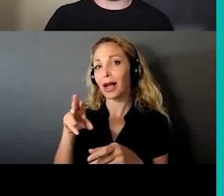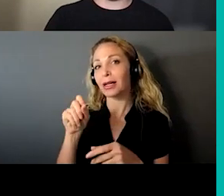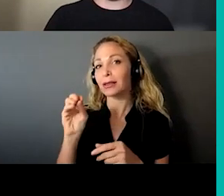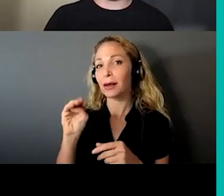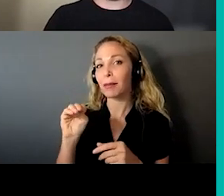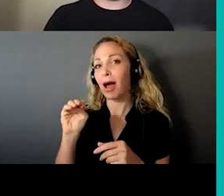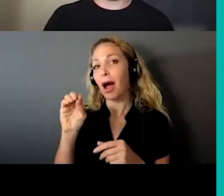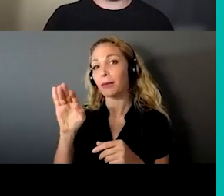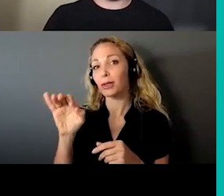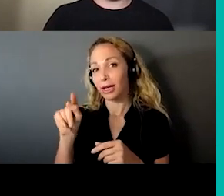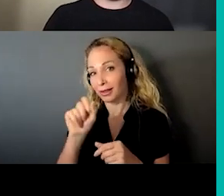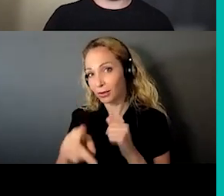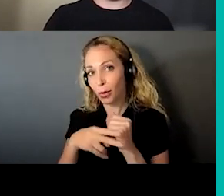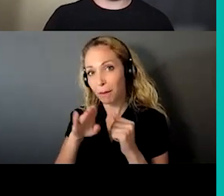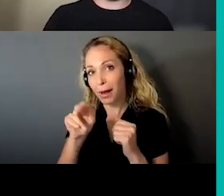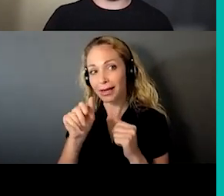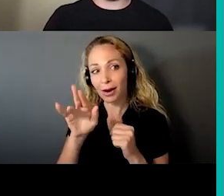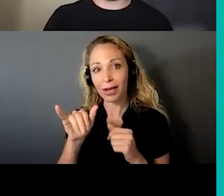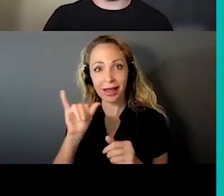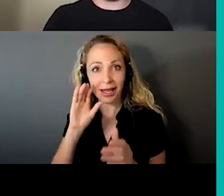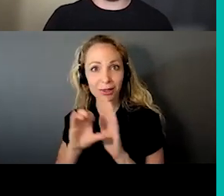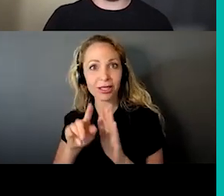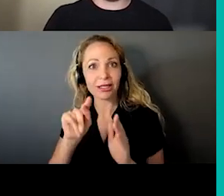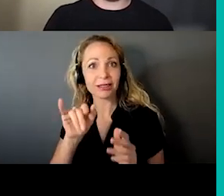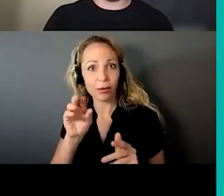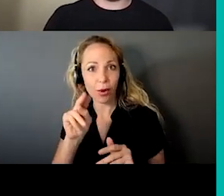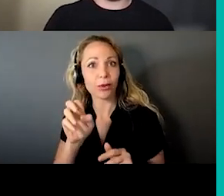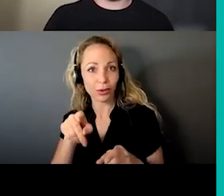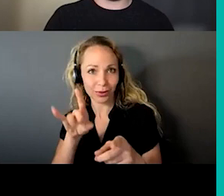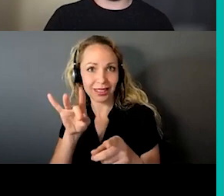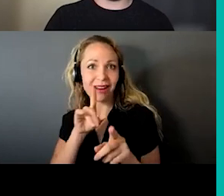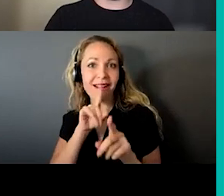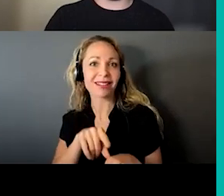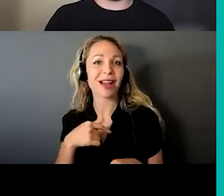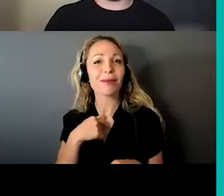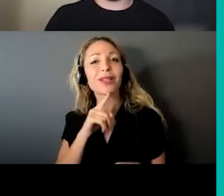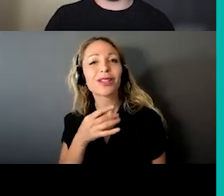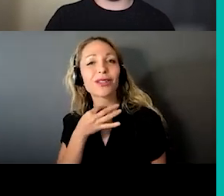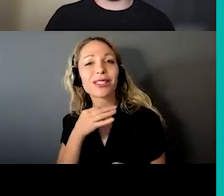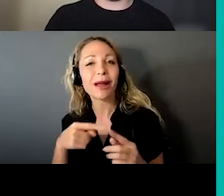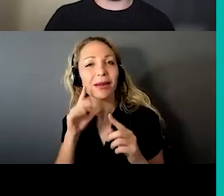AND TYRON, YOU ANSWERED IT AND CURIOUS ABOUT THE IMAGES PART, IF YOU WANT TO ELABORATE THERE.